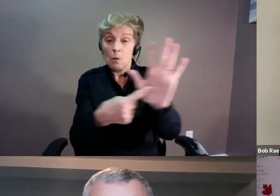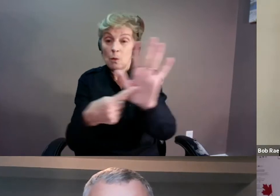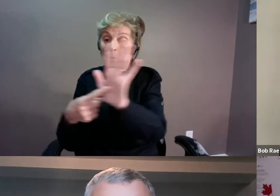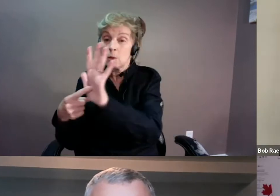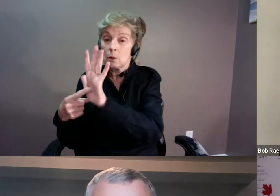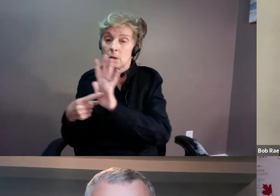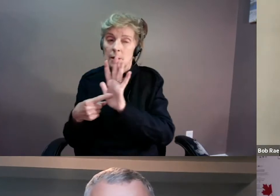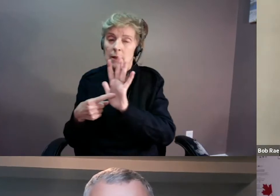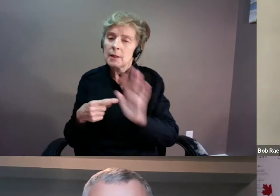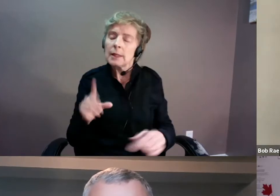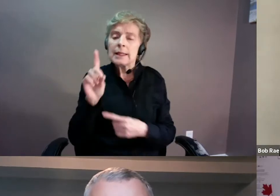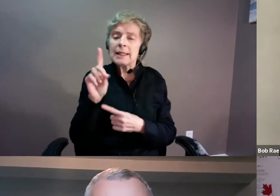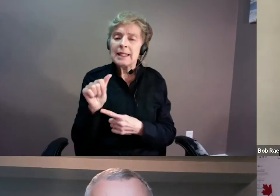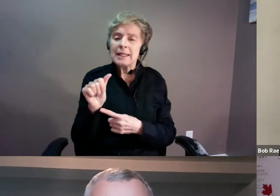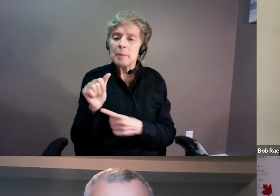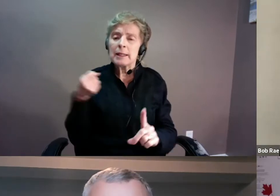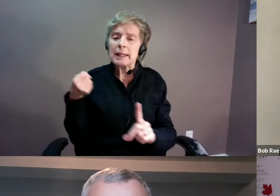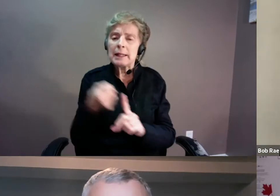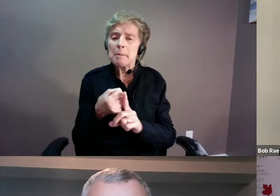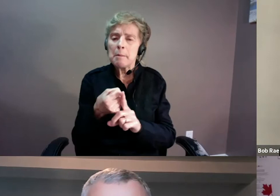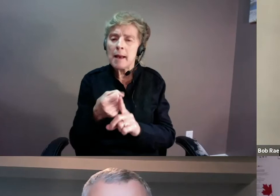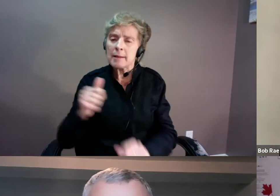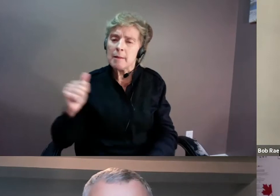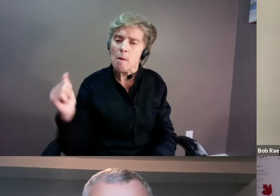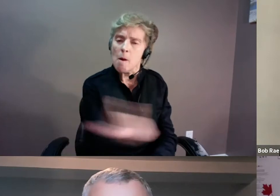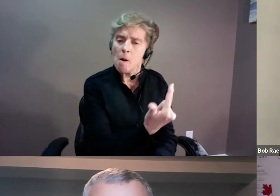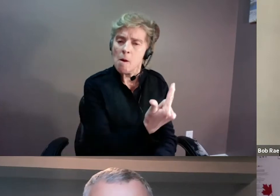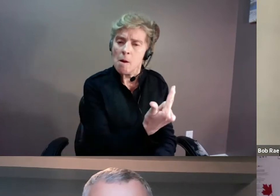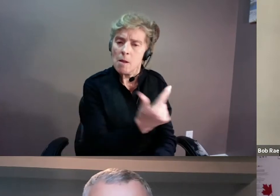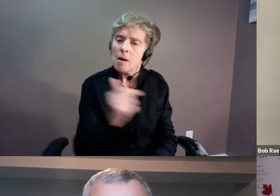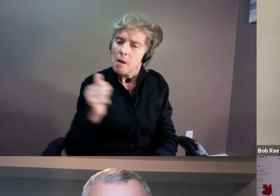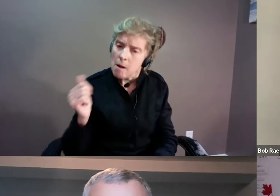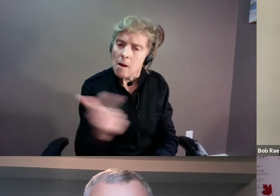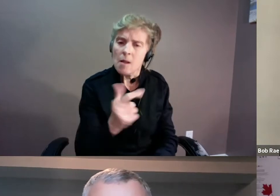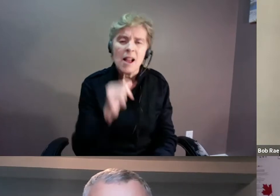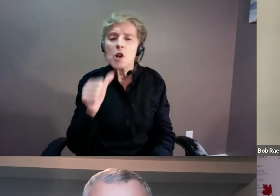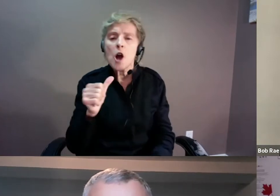disability affects everybody. It is not a them and us issue. It's not about a